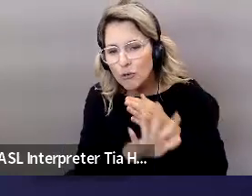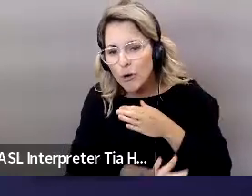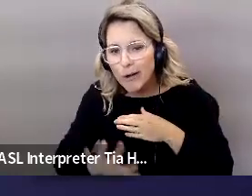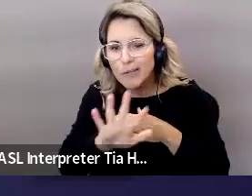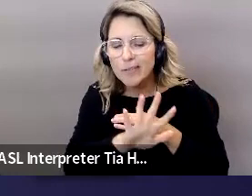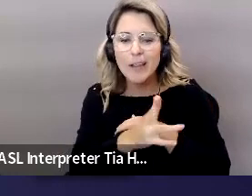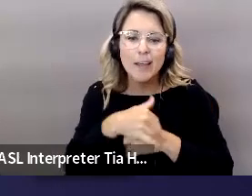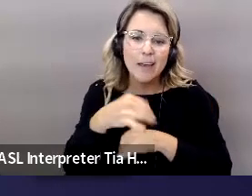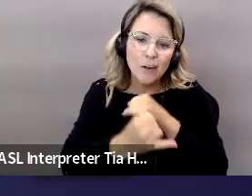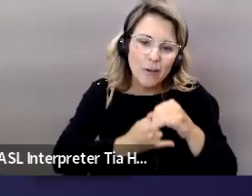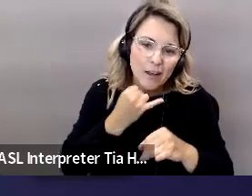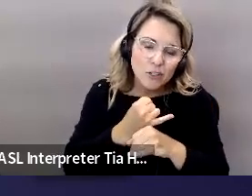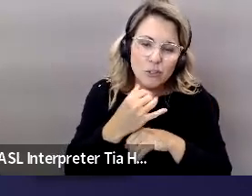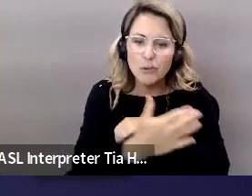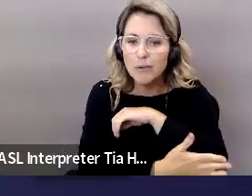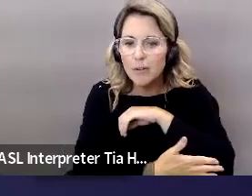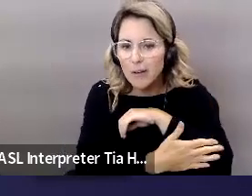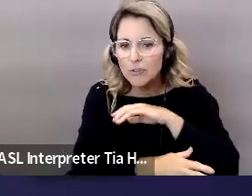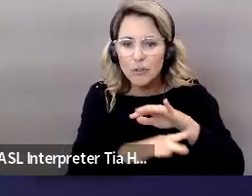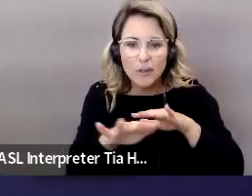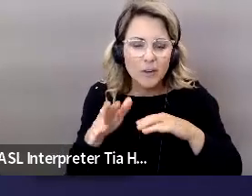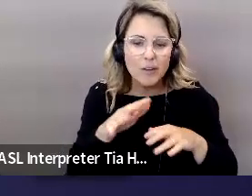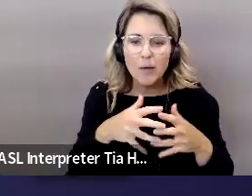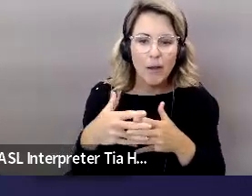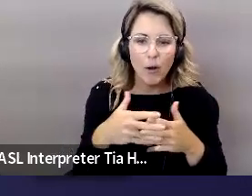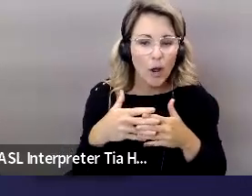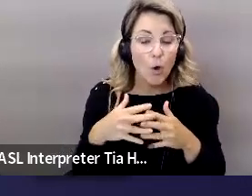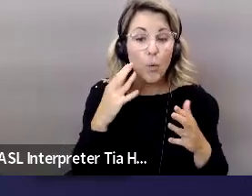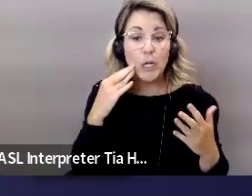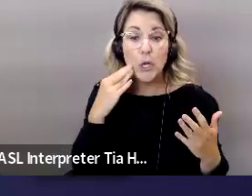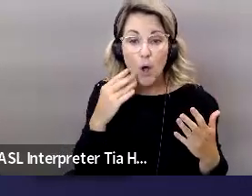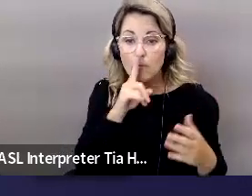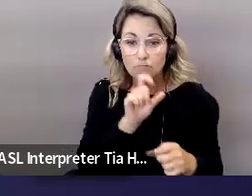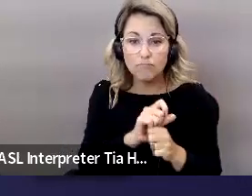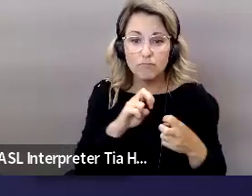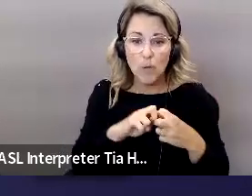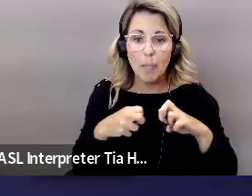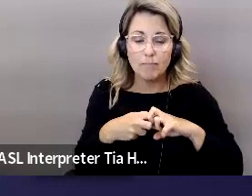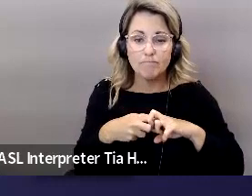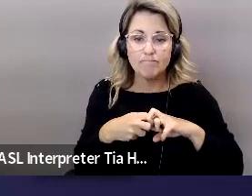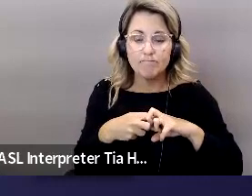research that this is a problem and we are showing it based on, like Caroline mentioned,